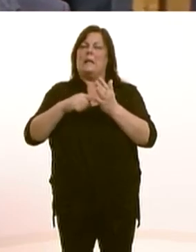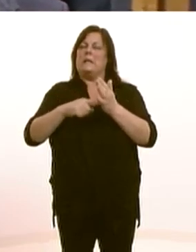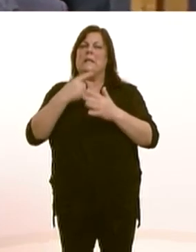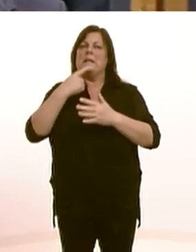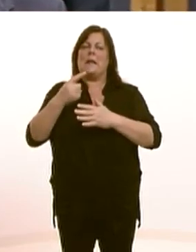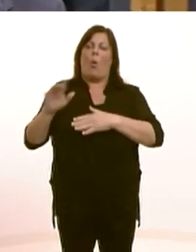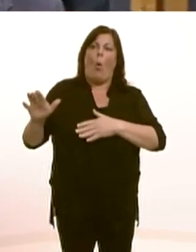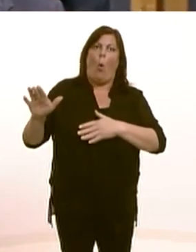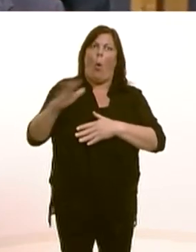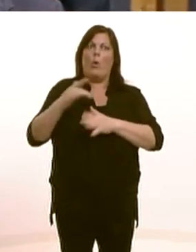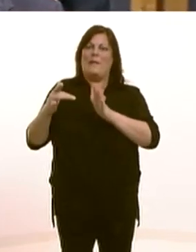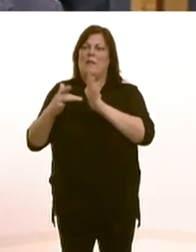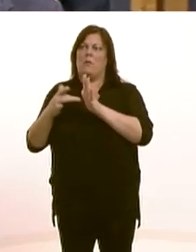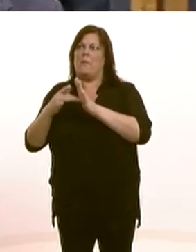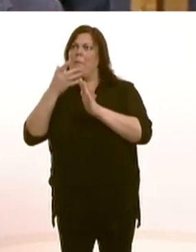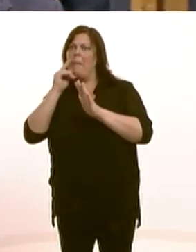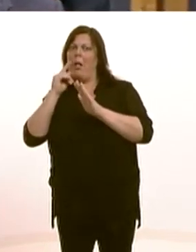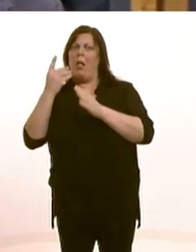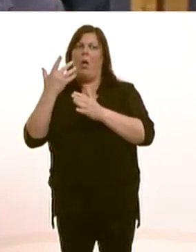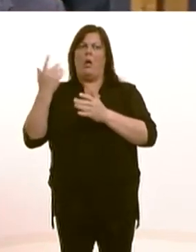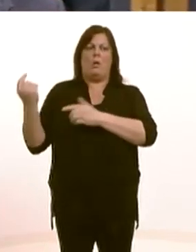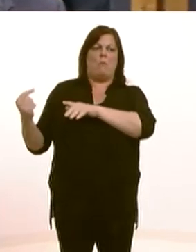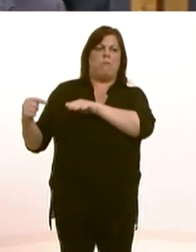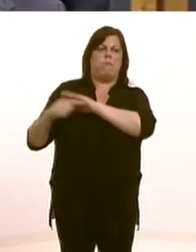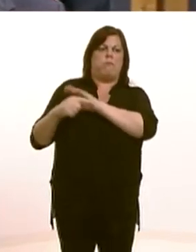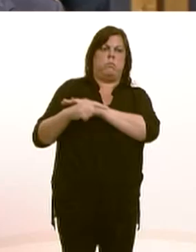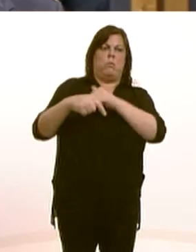economic migrants, but the whole point about the law on refugees is that youíre entitled